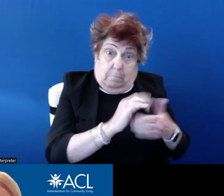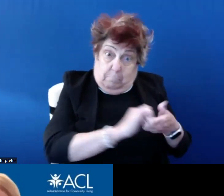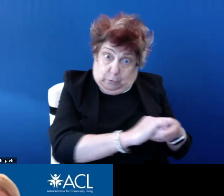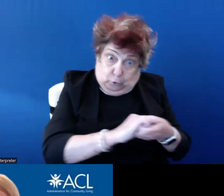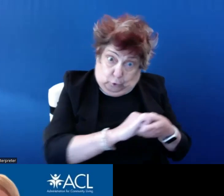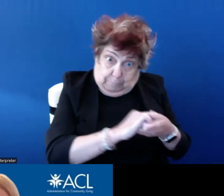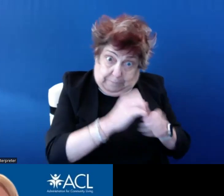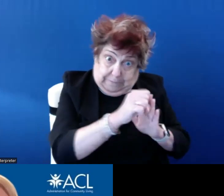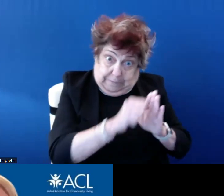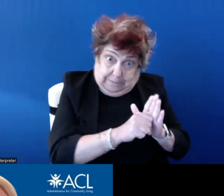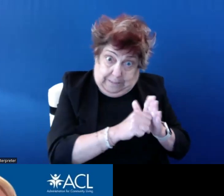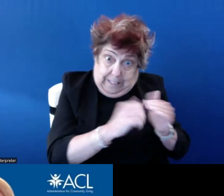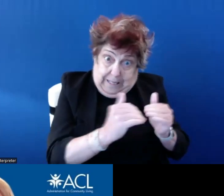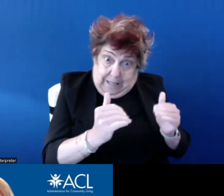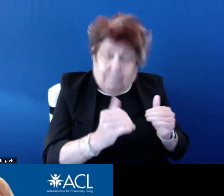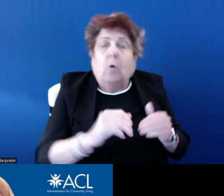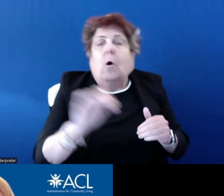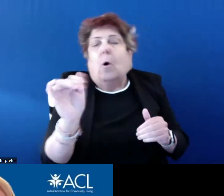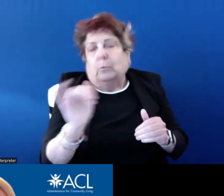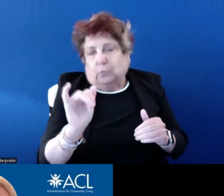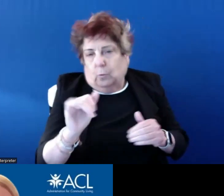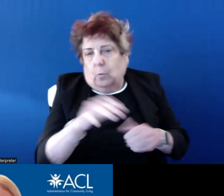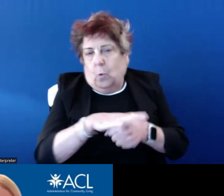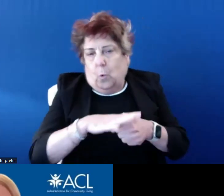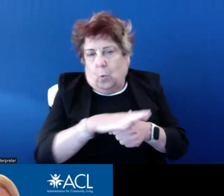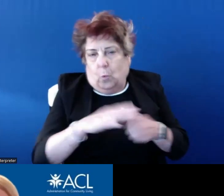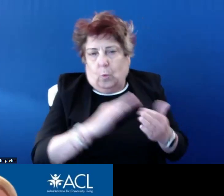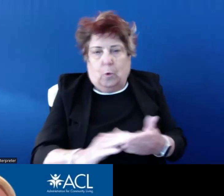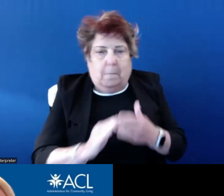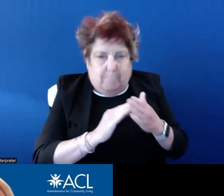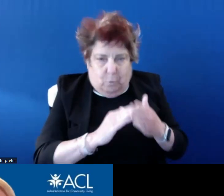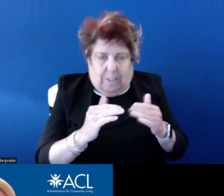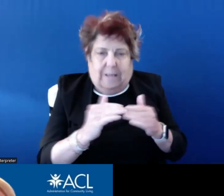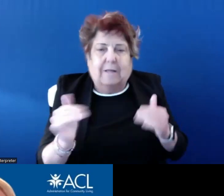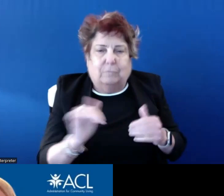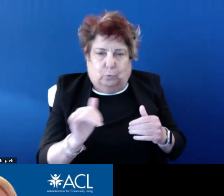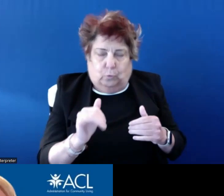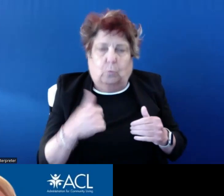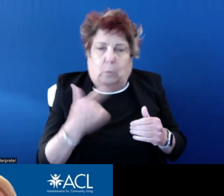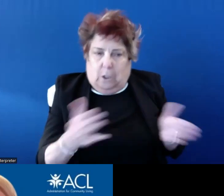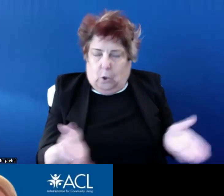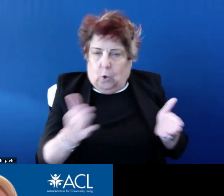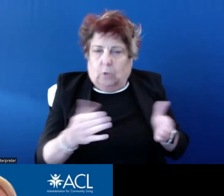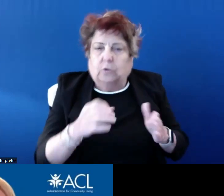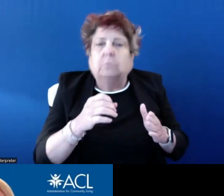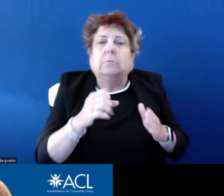community level and we encourage applicants to really leverage these partnerships across the states. And the state